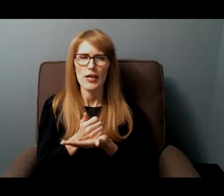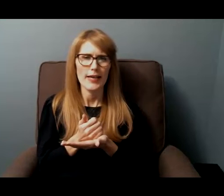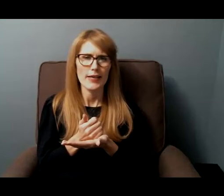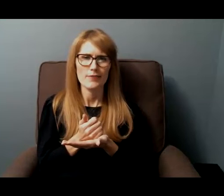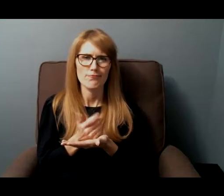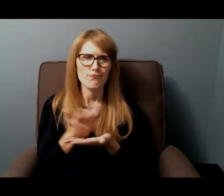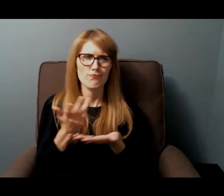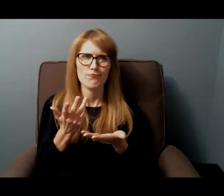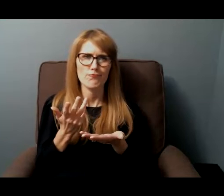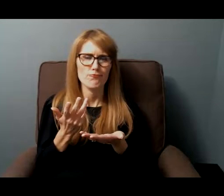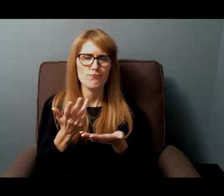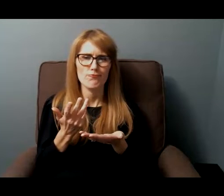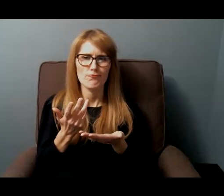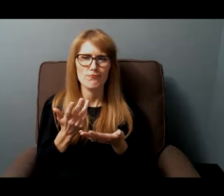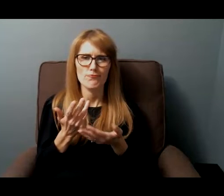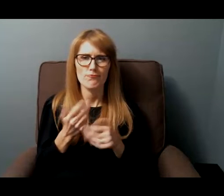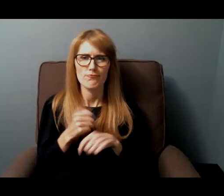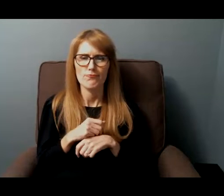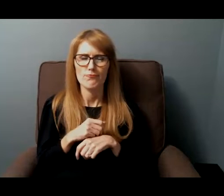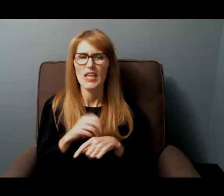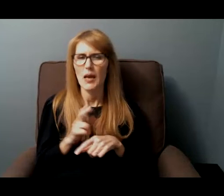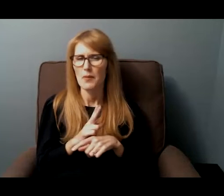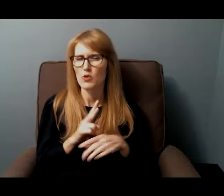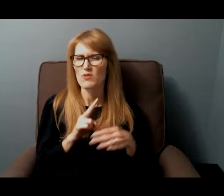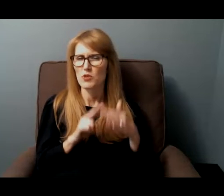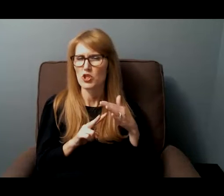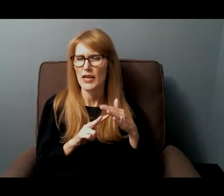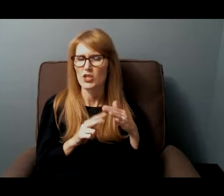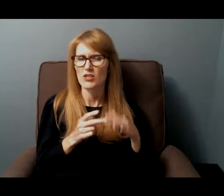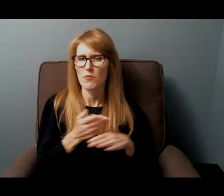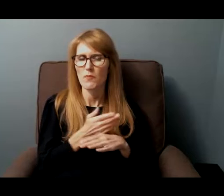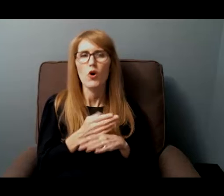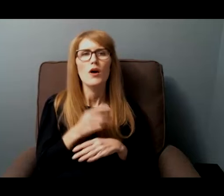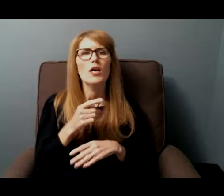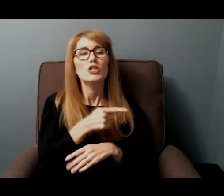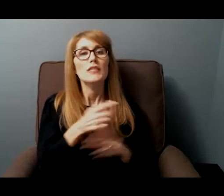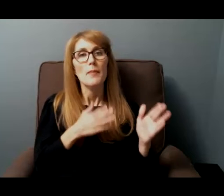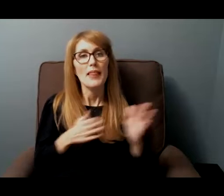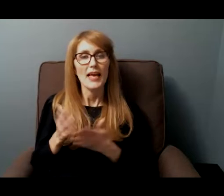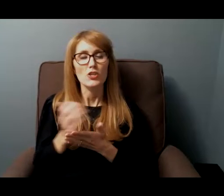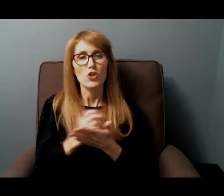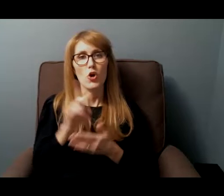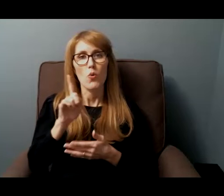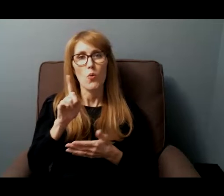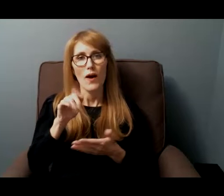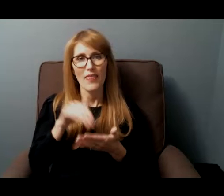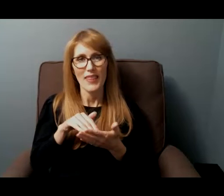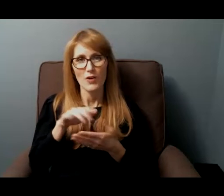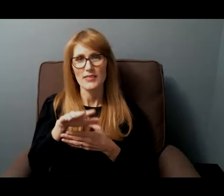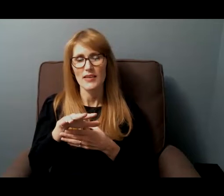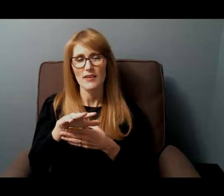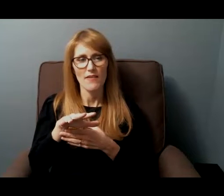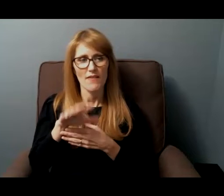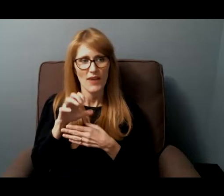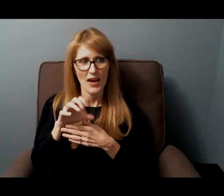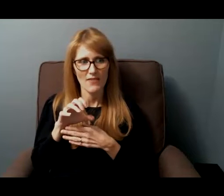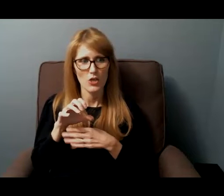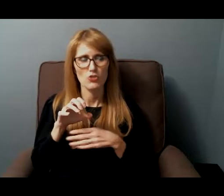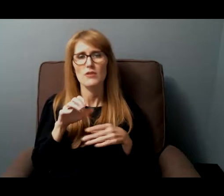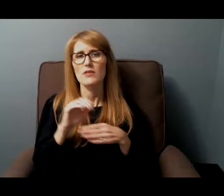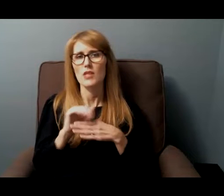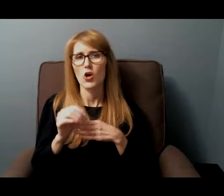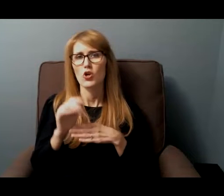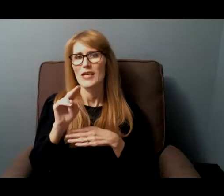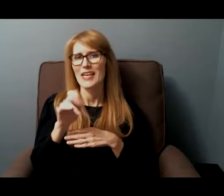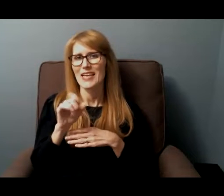to use the projection from before but $1385 of NESE every month. Let's say that's the projection,